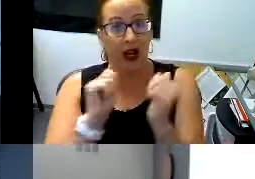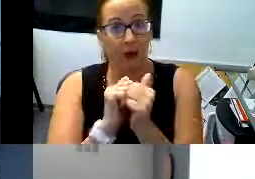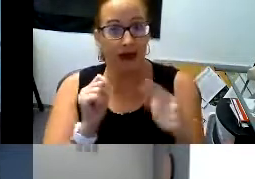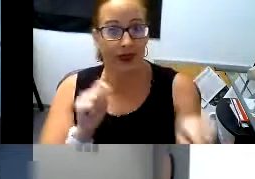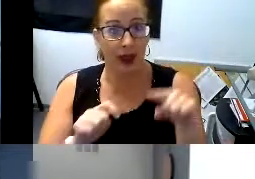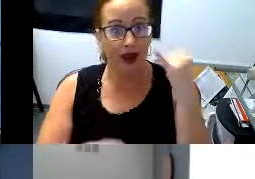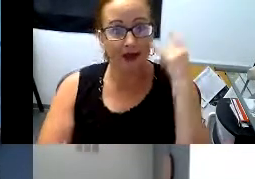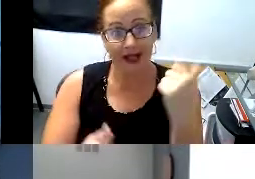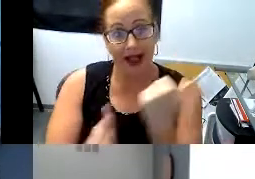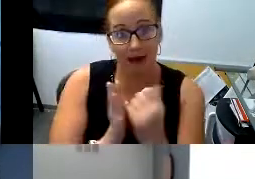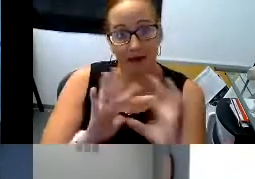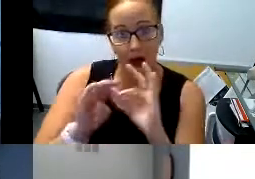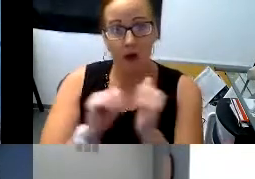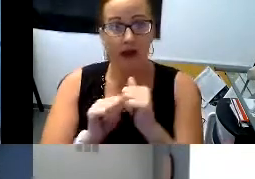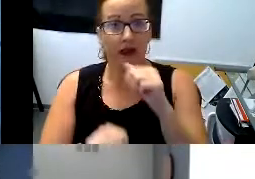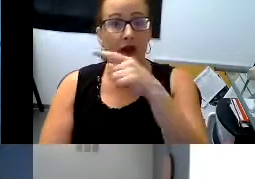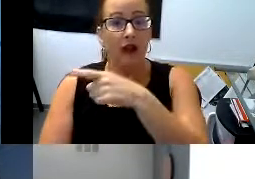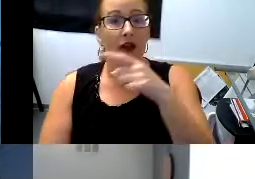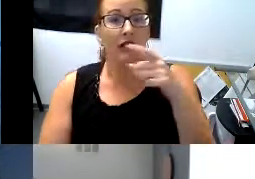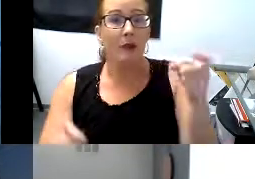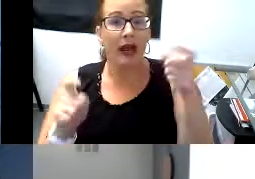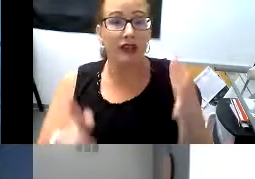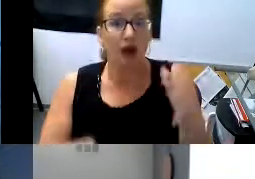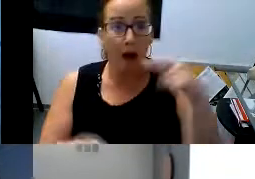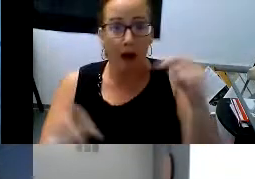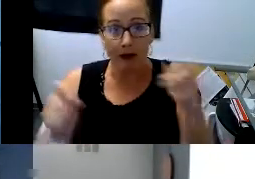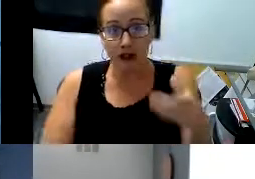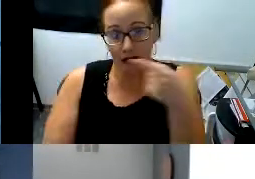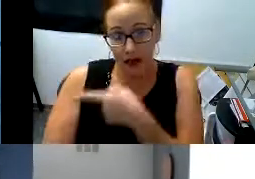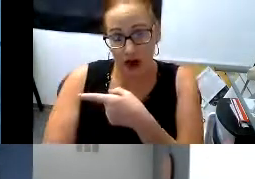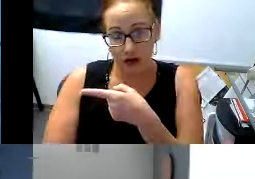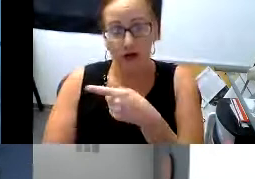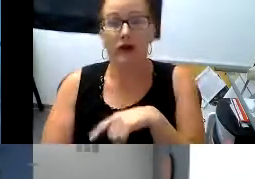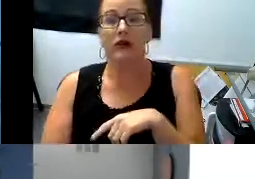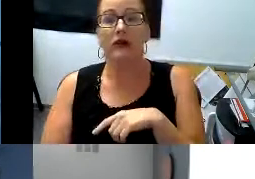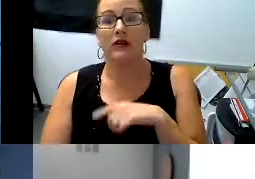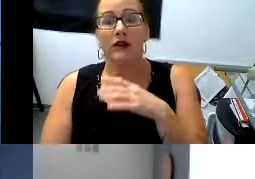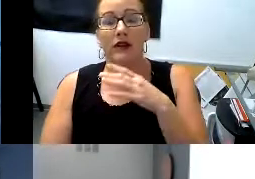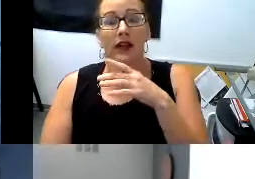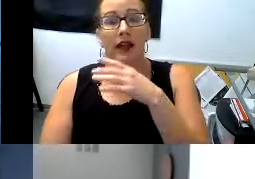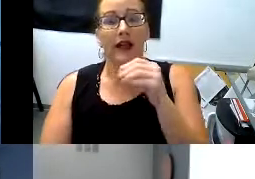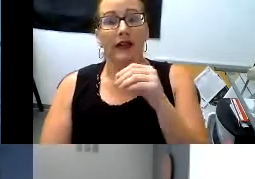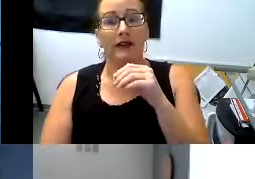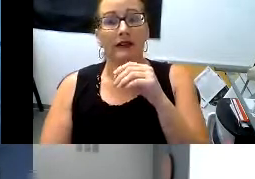to communicate with the residents and help with interpreting the conversation between the apartment manager and residents.